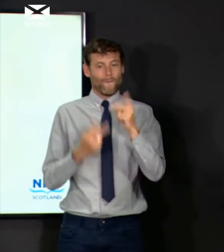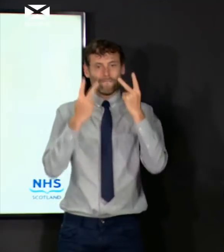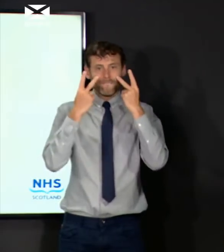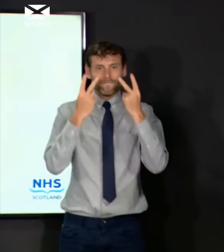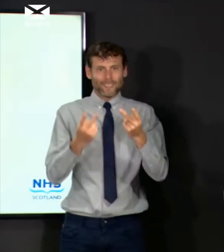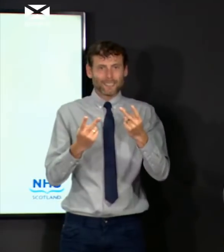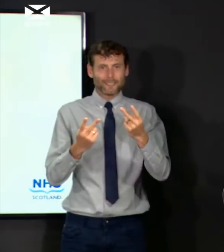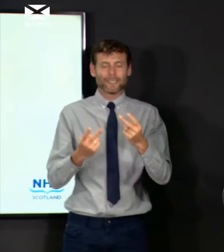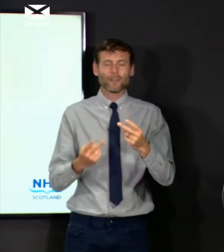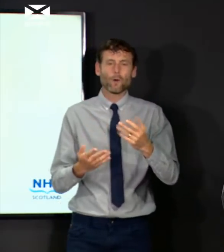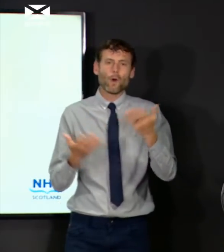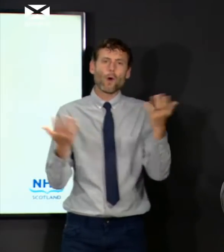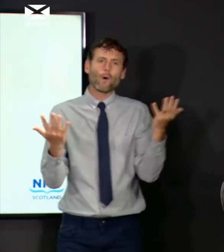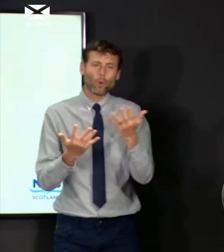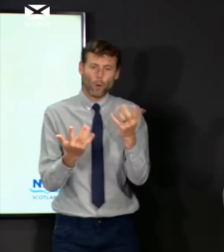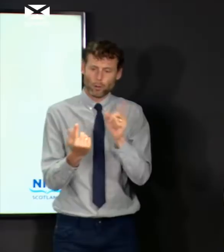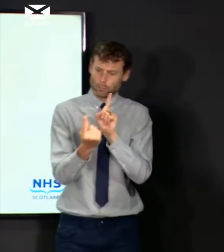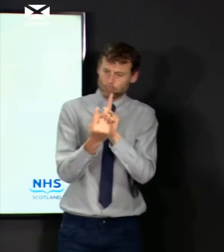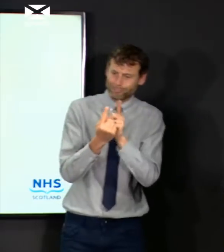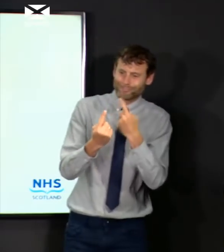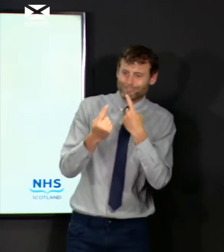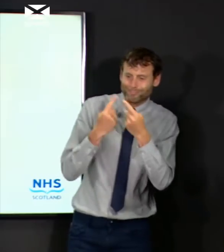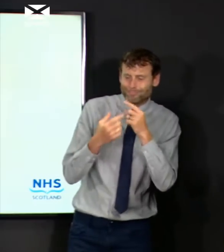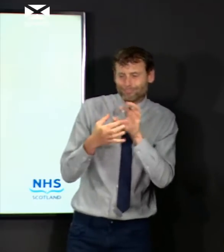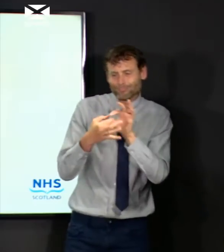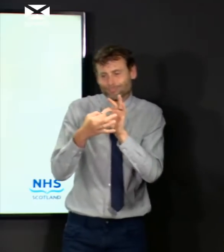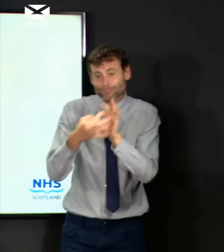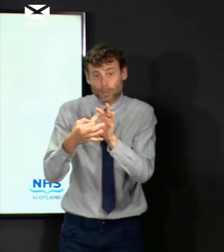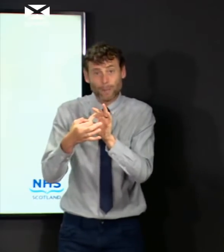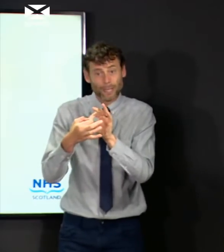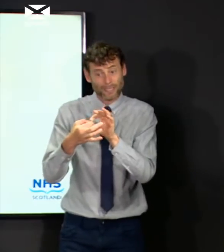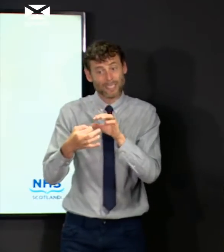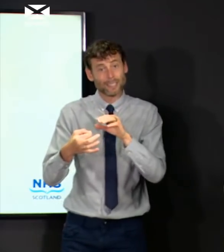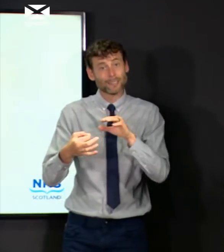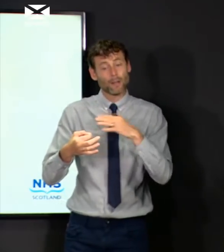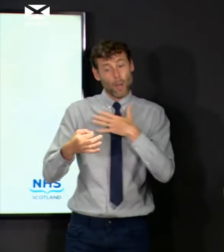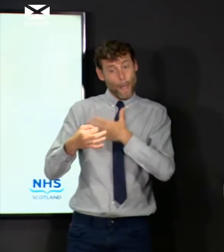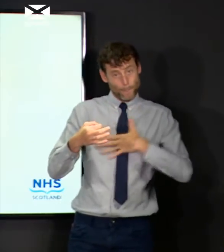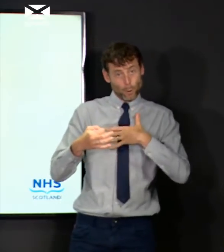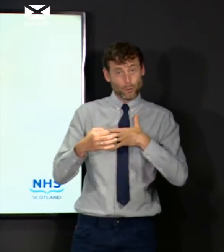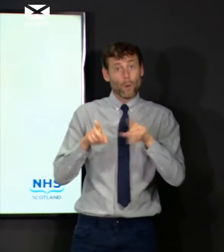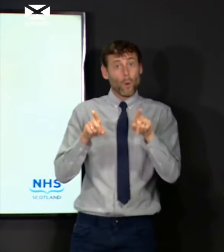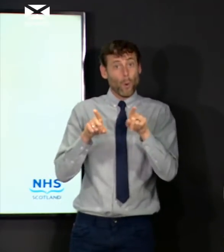a compassionate intervention, visiting is a medical intervention, it clinically helps